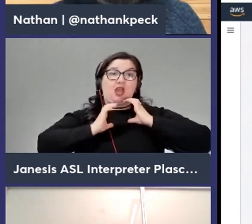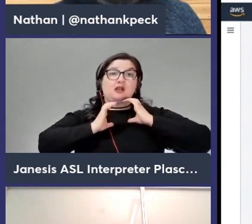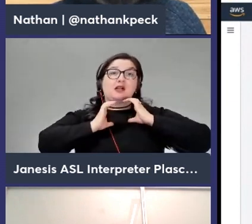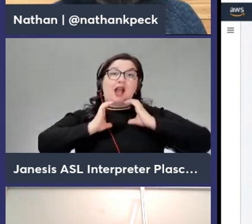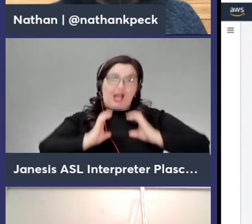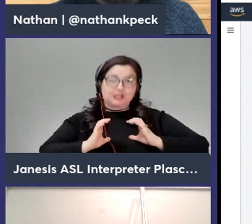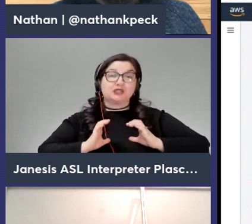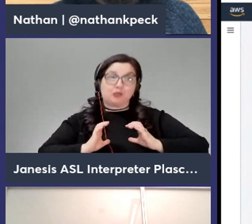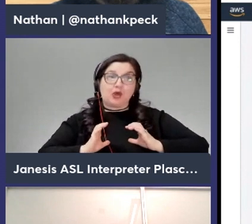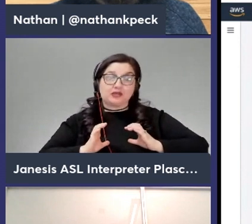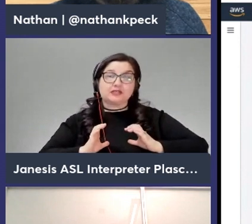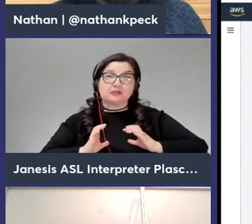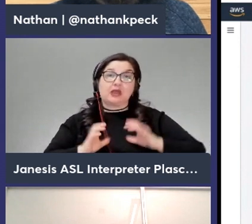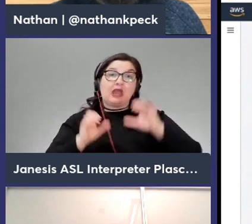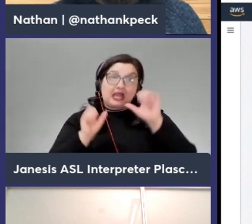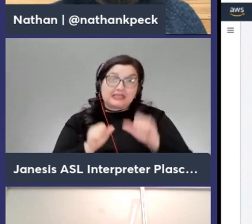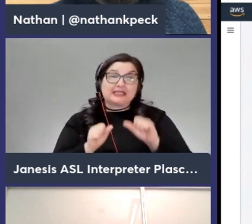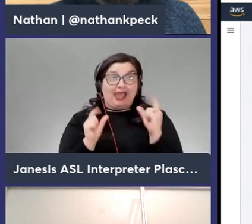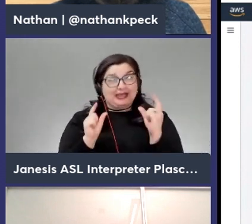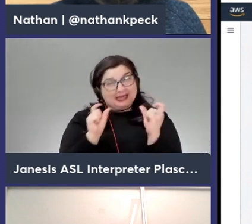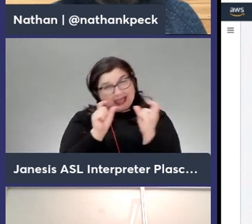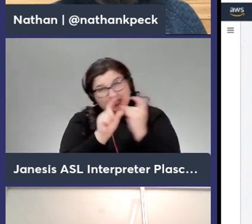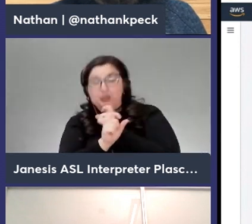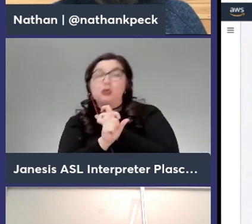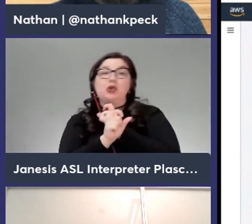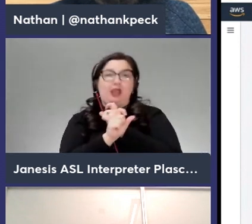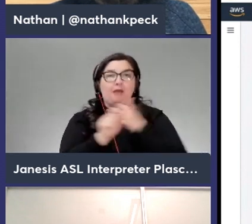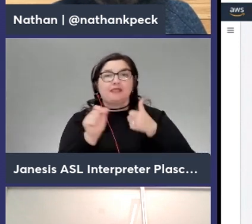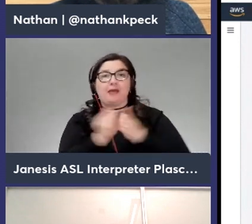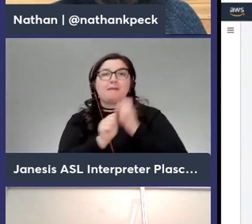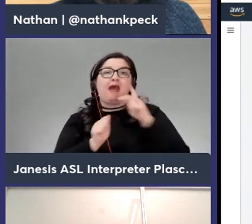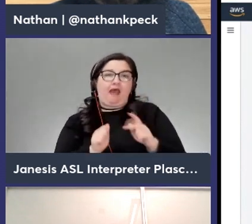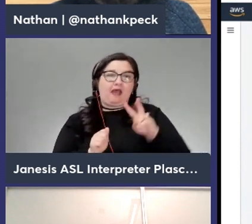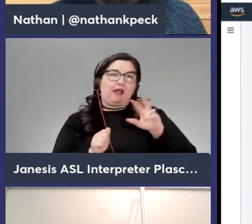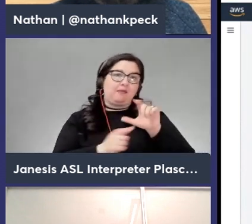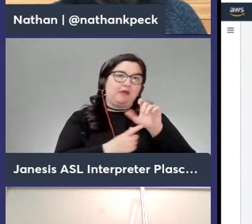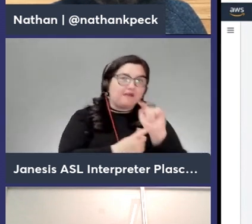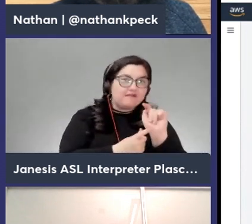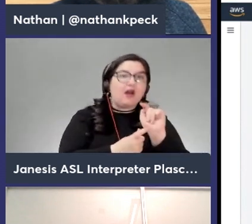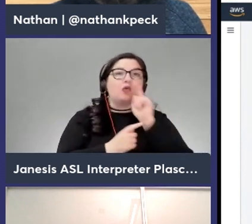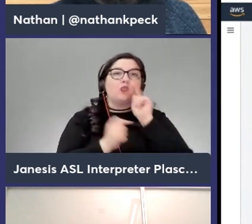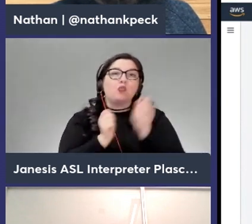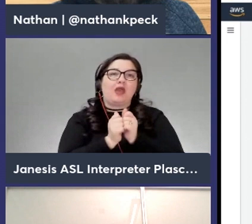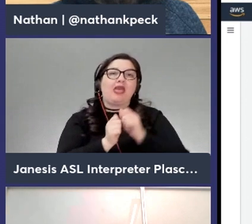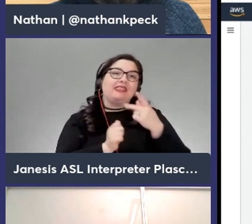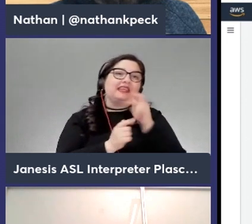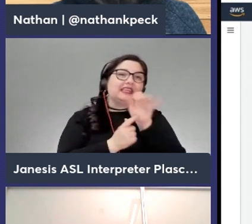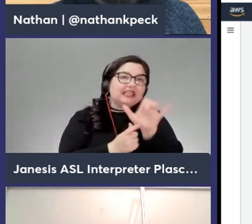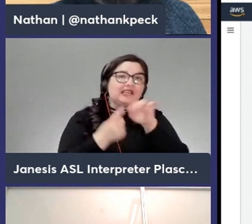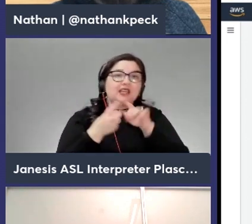one, they can encrypt the backup vault with a customer managed key or by using an Amazon provided KMS key